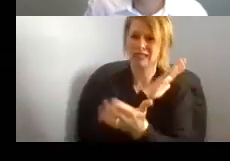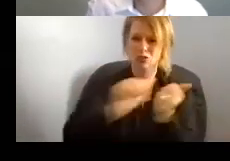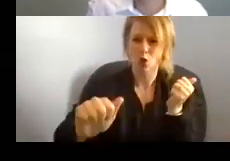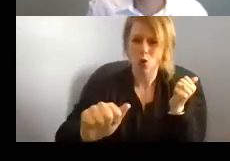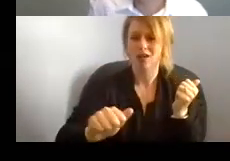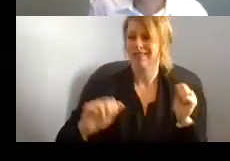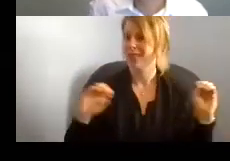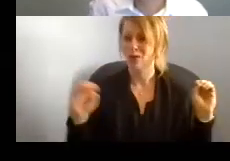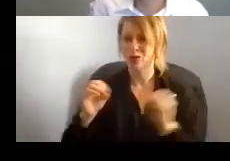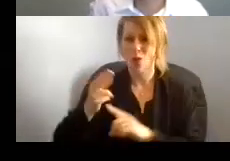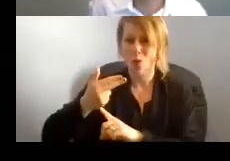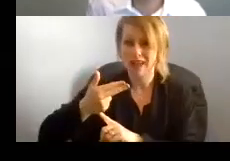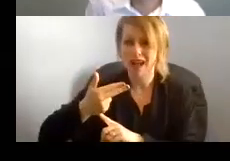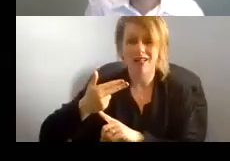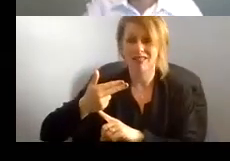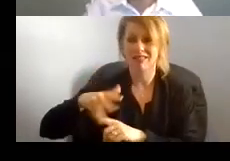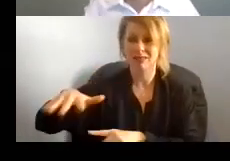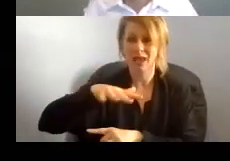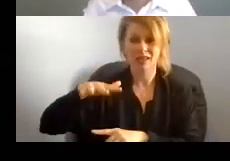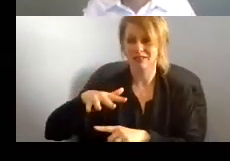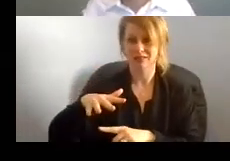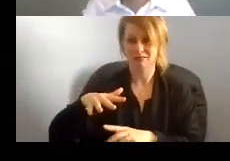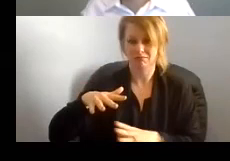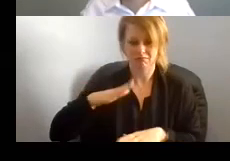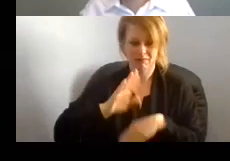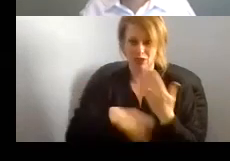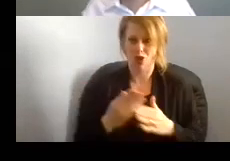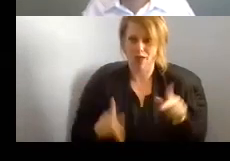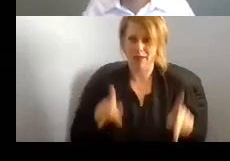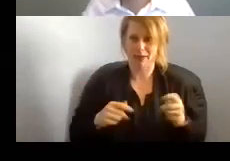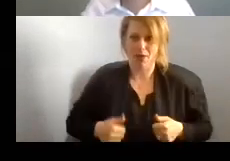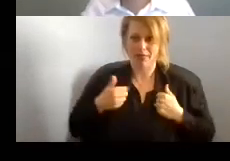hotel space because everyone was in the hotels. And FEMA was there.